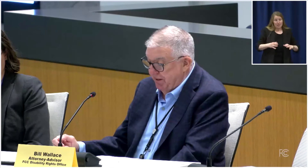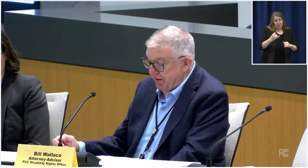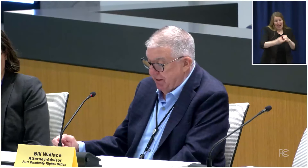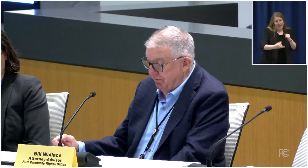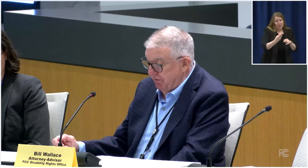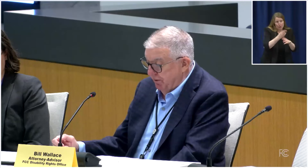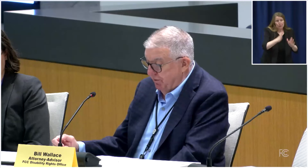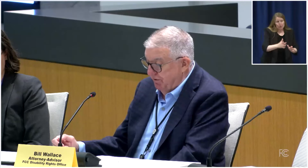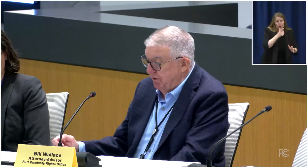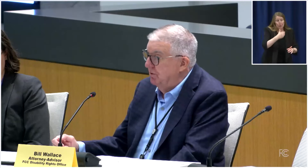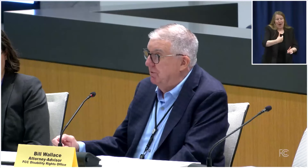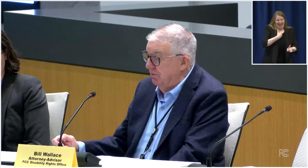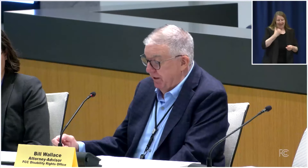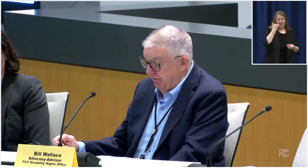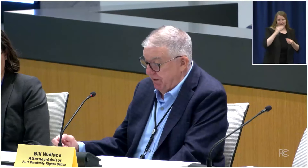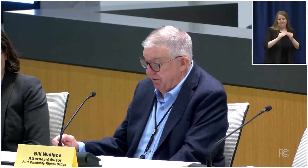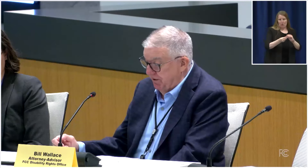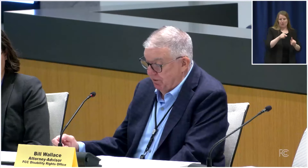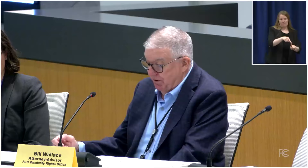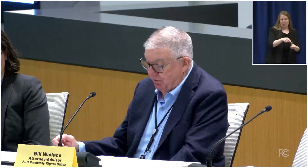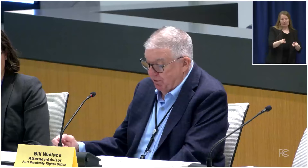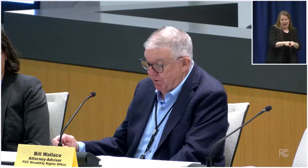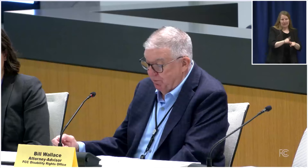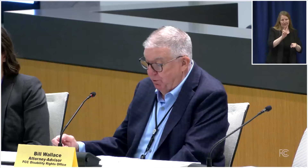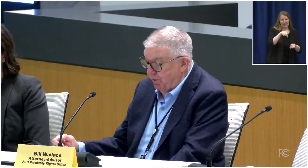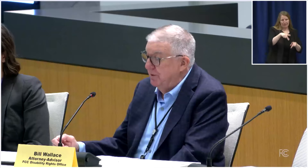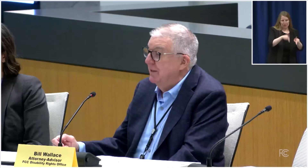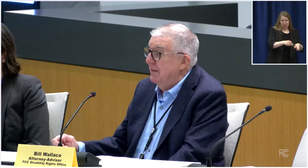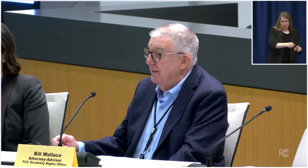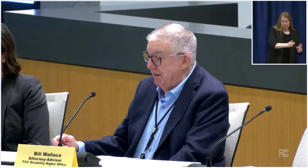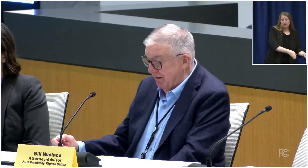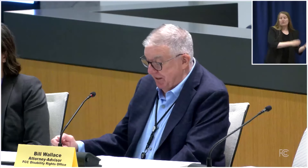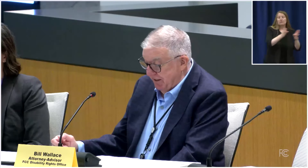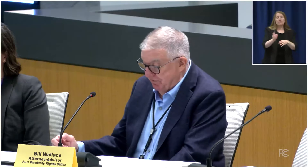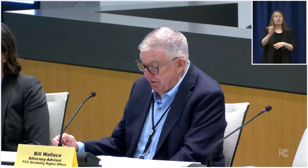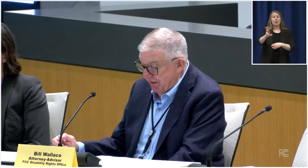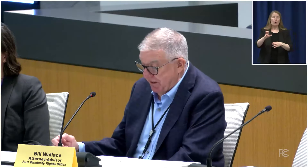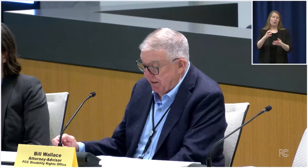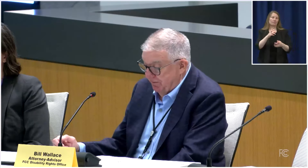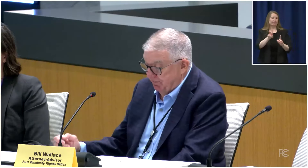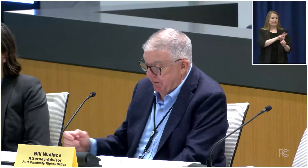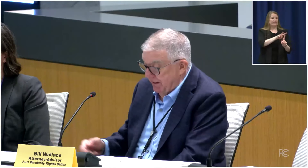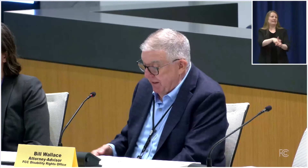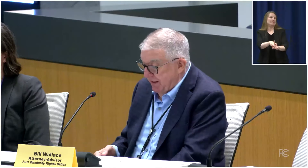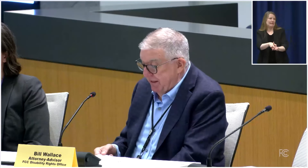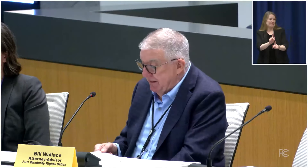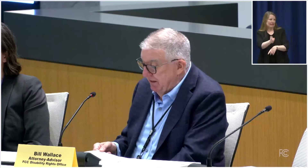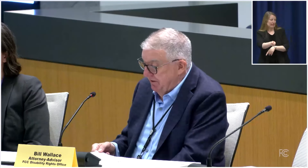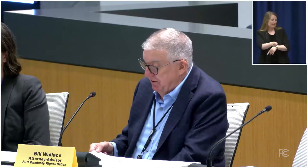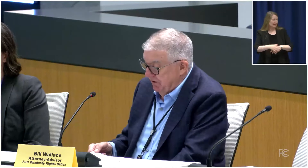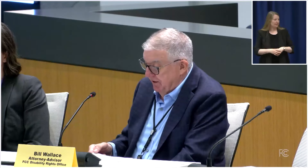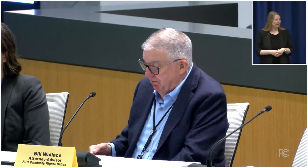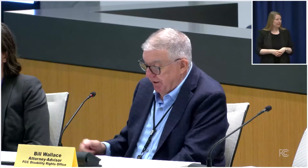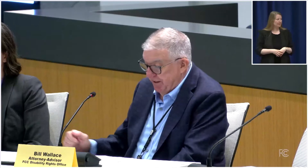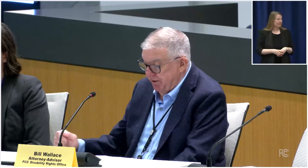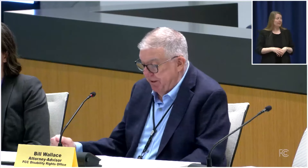QUALIFIED DIRECT VIDEO ENTITY IS DEFINED AS AN INDIVIDUAL OR ENTITY THAT IS ENGAGED IN DIRECT VIDEO